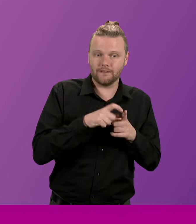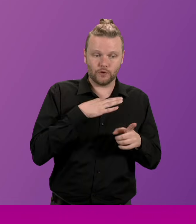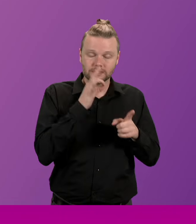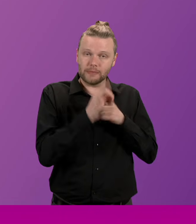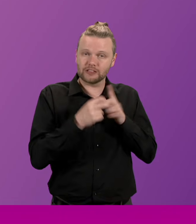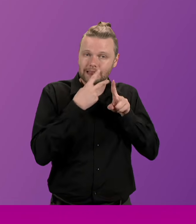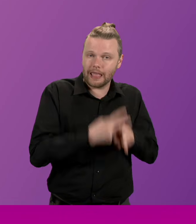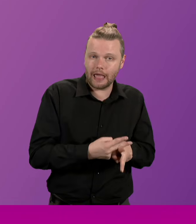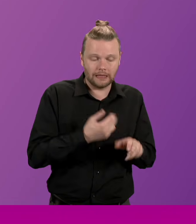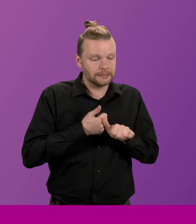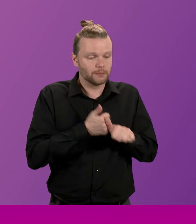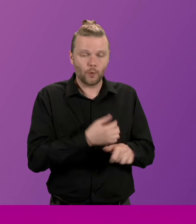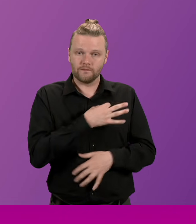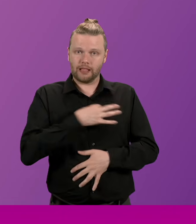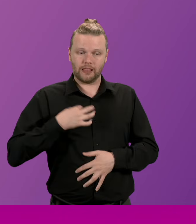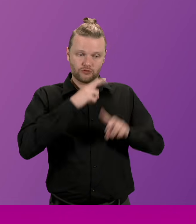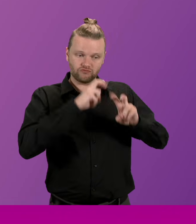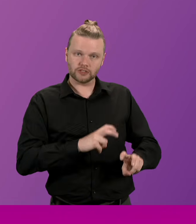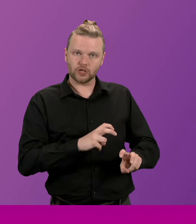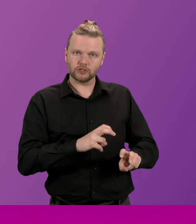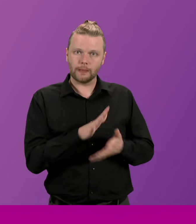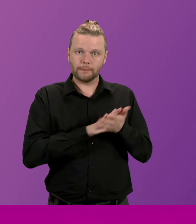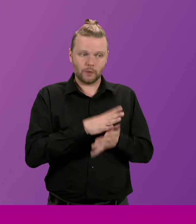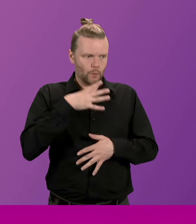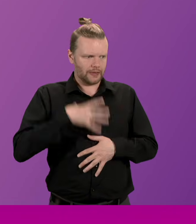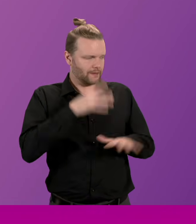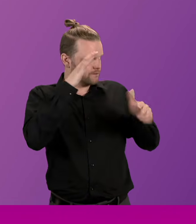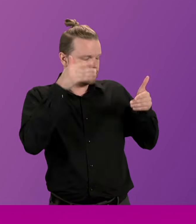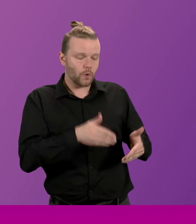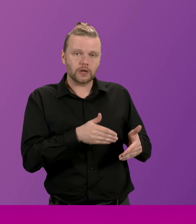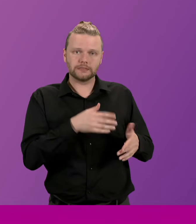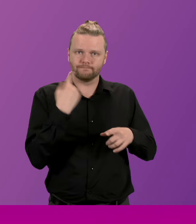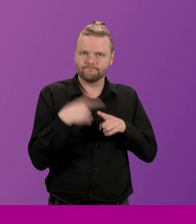and support for clinical research demand that there is meaningful focus as soon as possible.